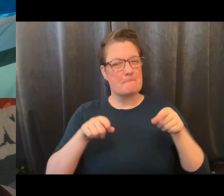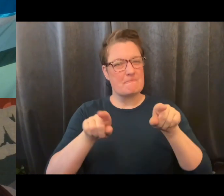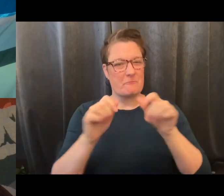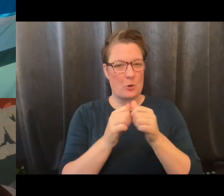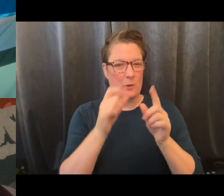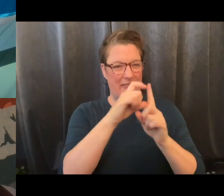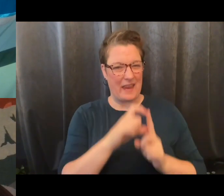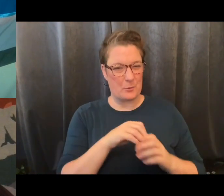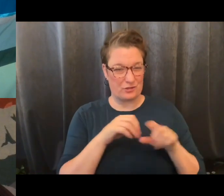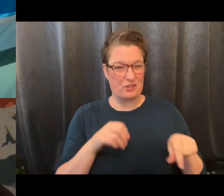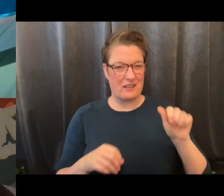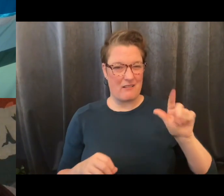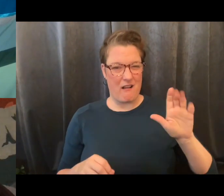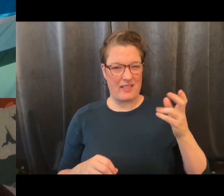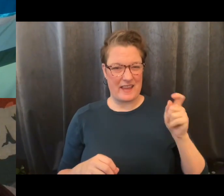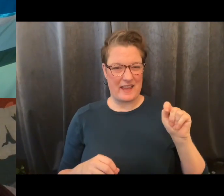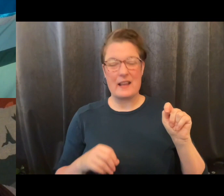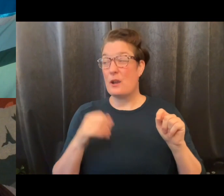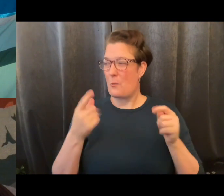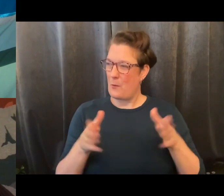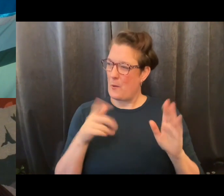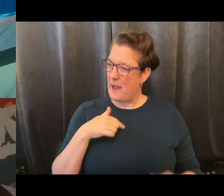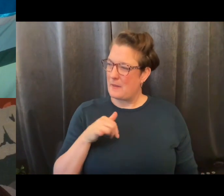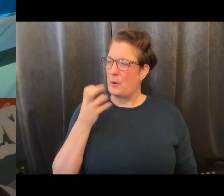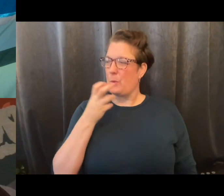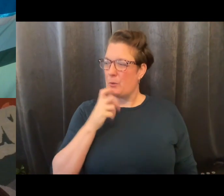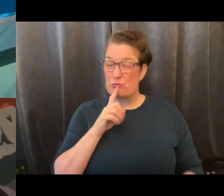a way I'm like, it's really saying so much of the same thing, but just being